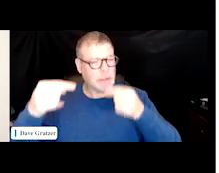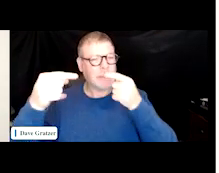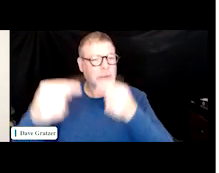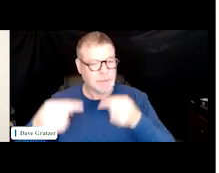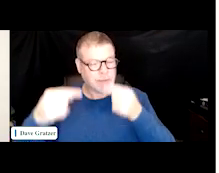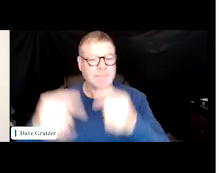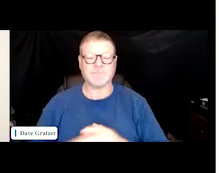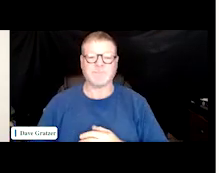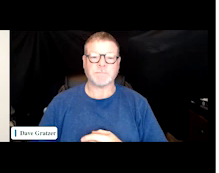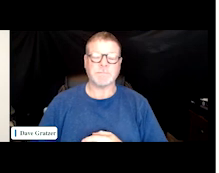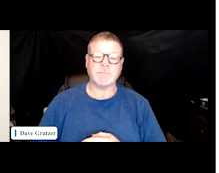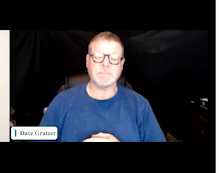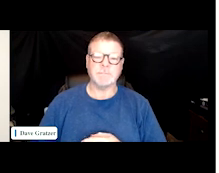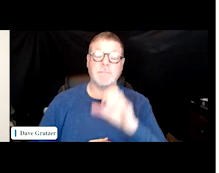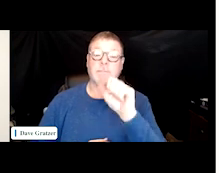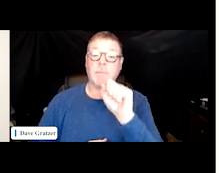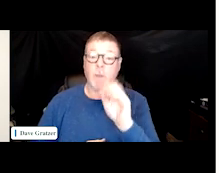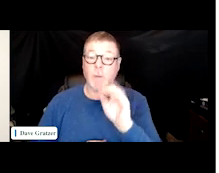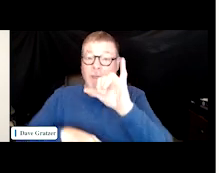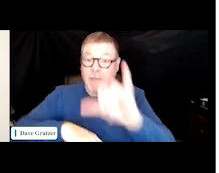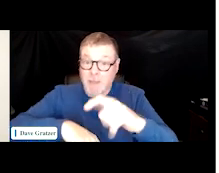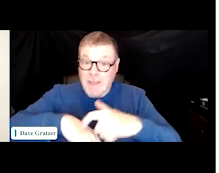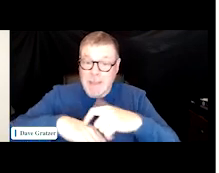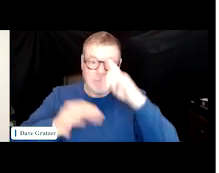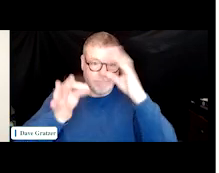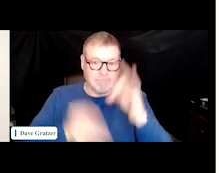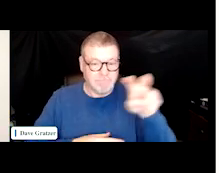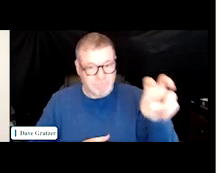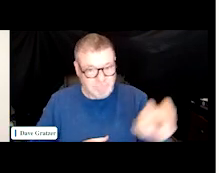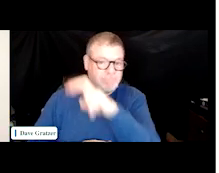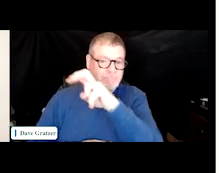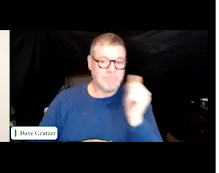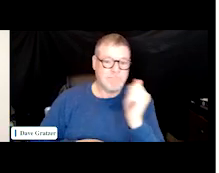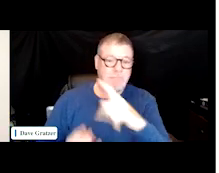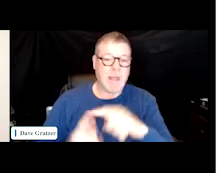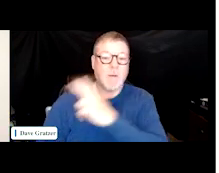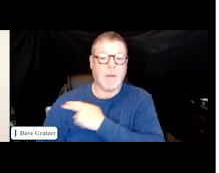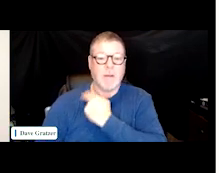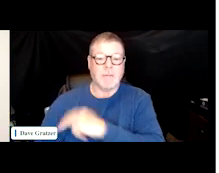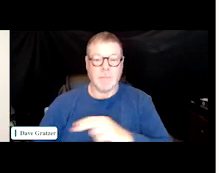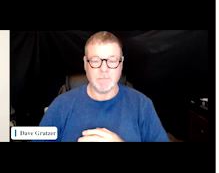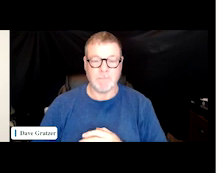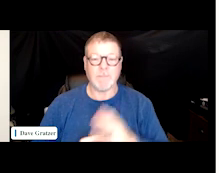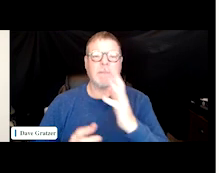So at that point, we decided to transport him back to the hospital and have him get a medical clearance.